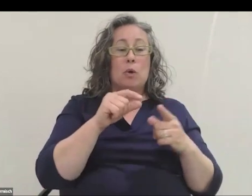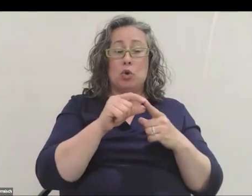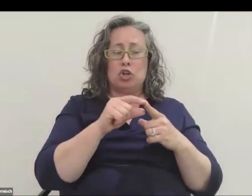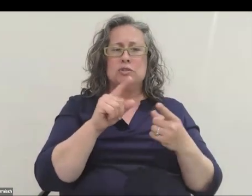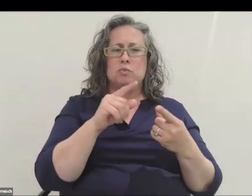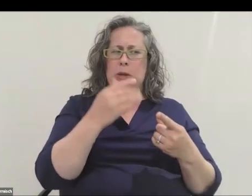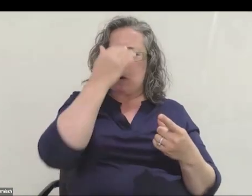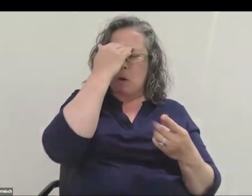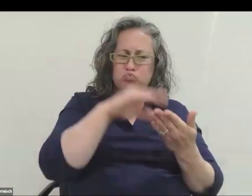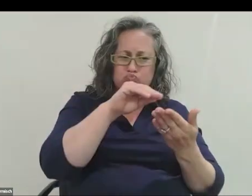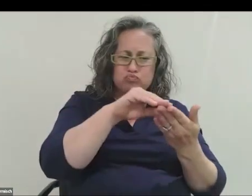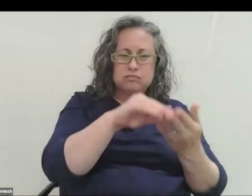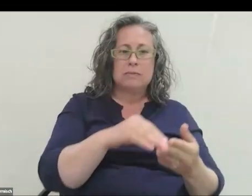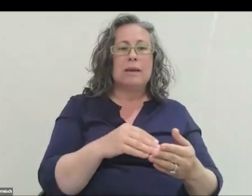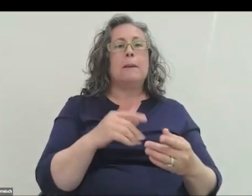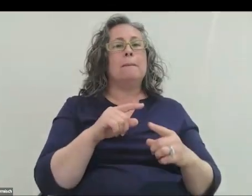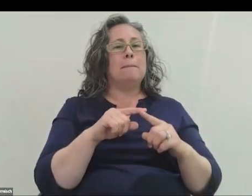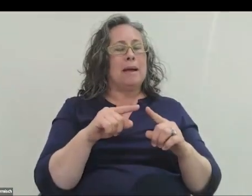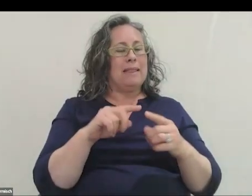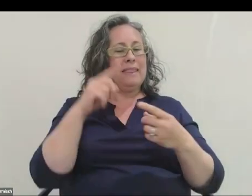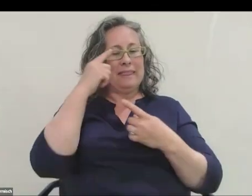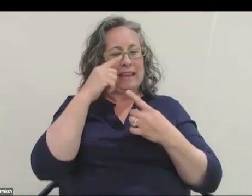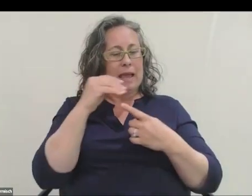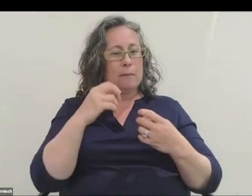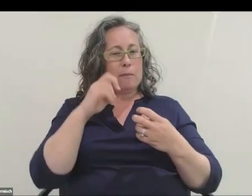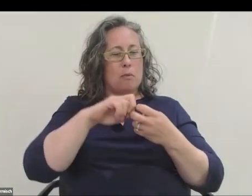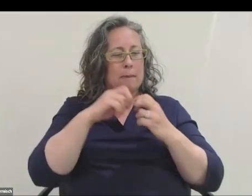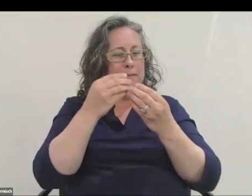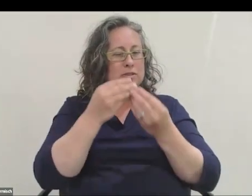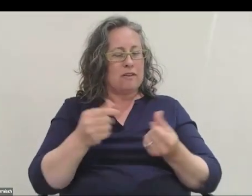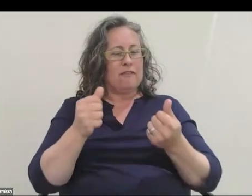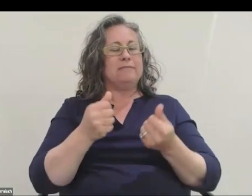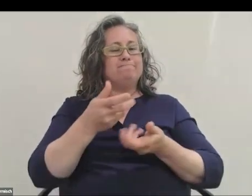to explaining them clearly. The journey of thinking and problem-solving connects